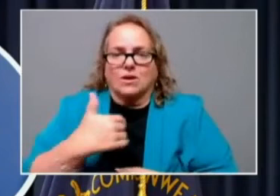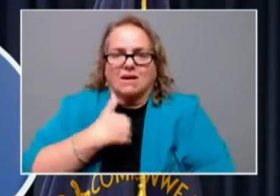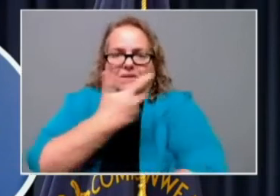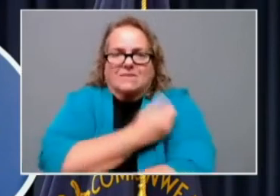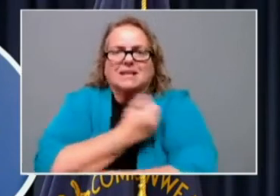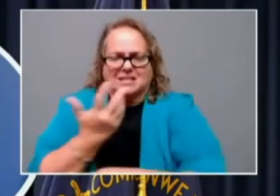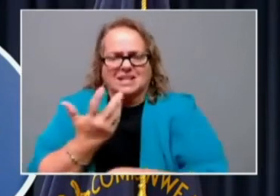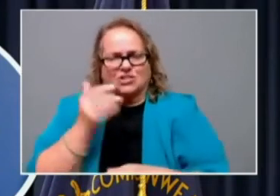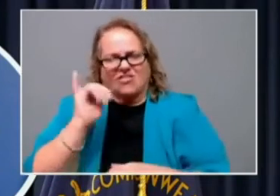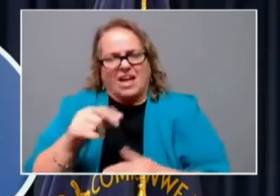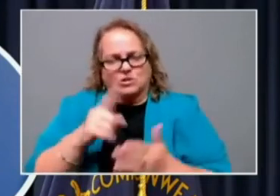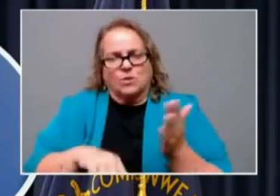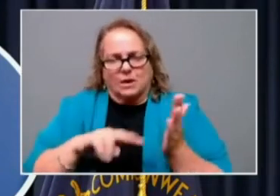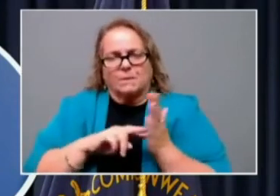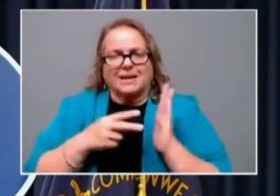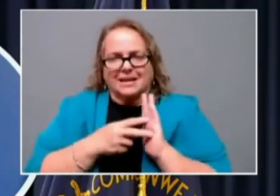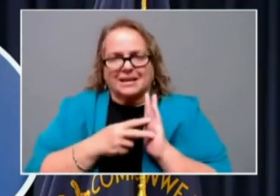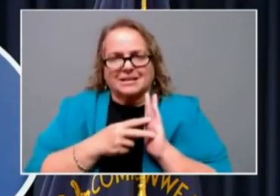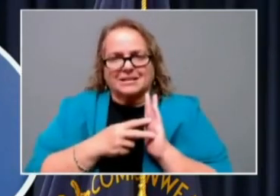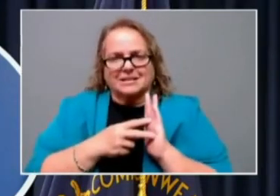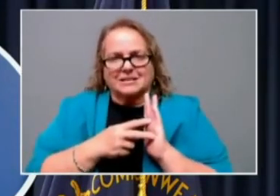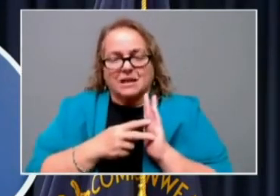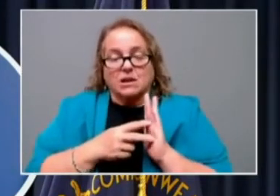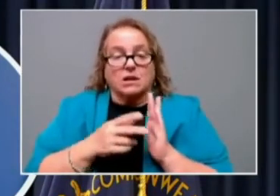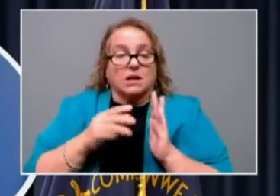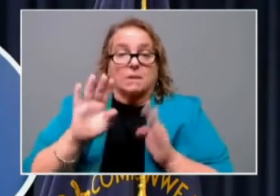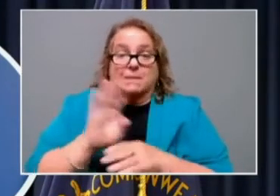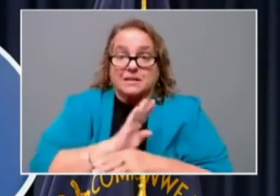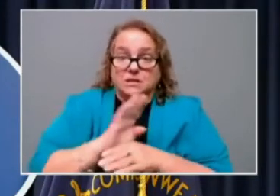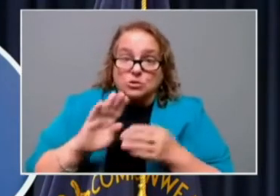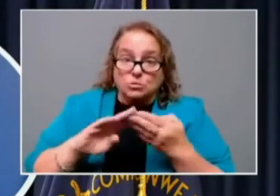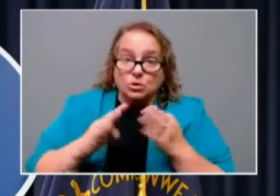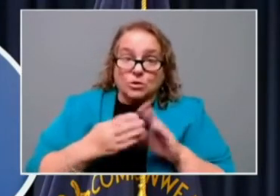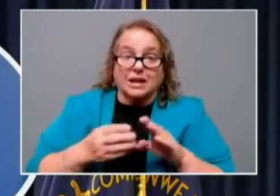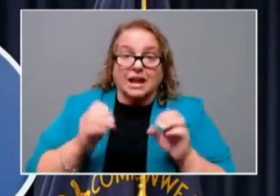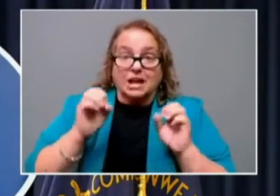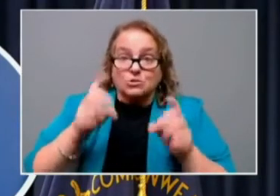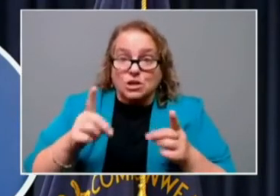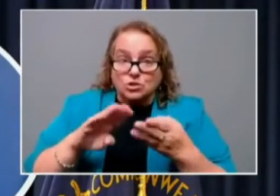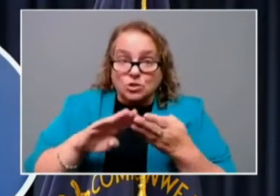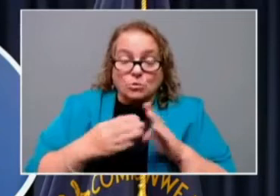like some of the education community when I go ahead and make the, the